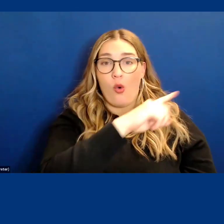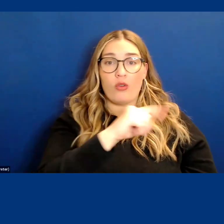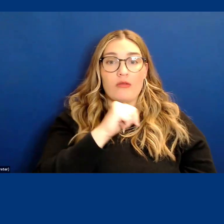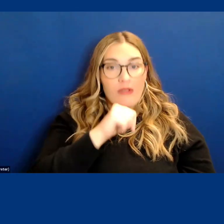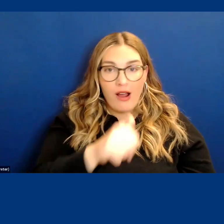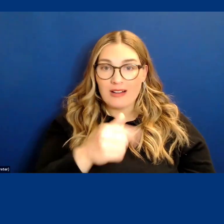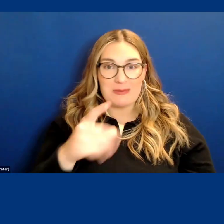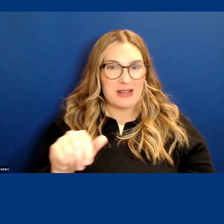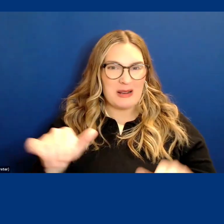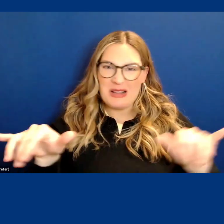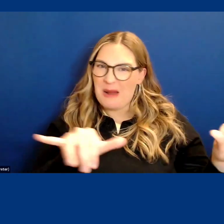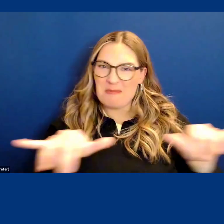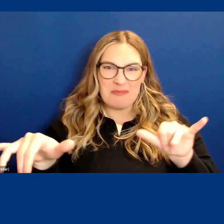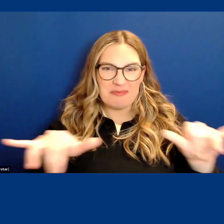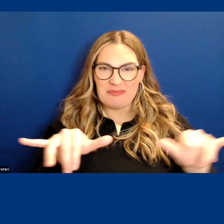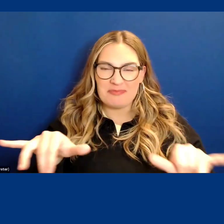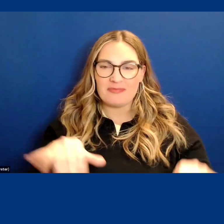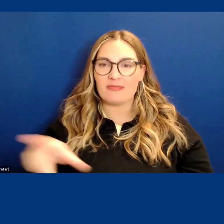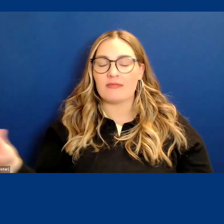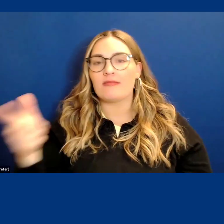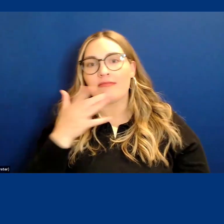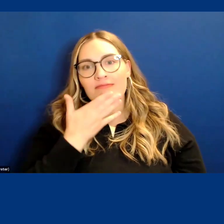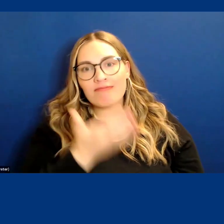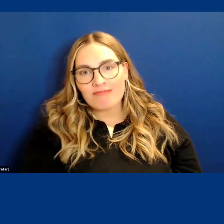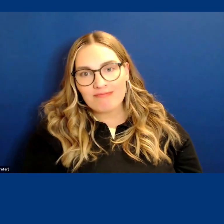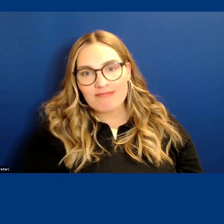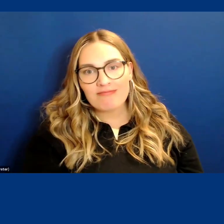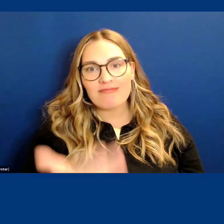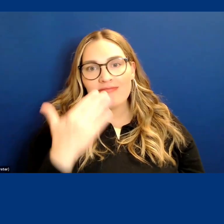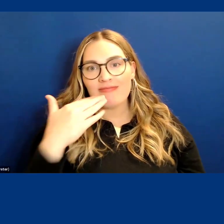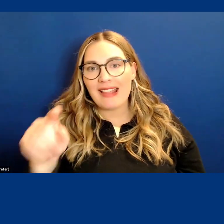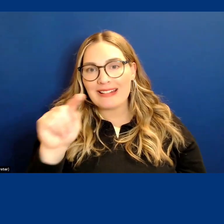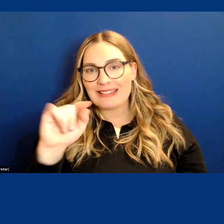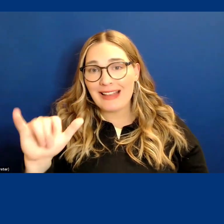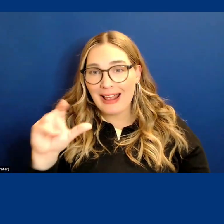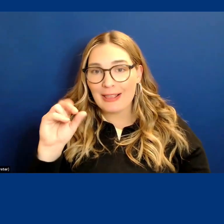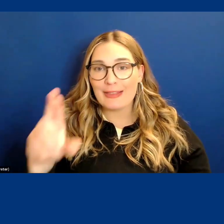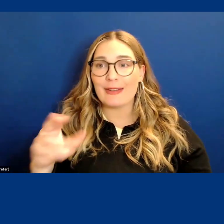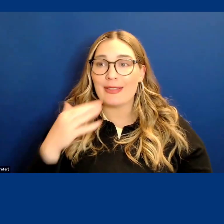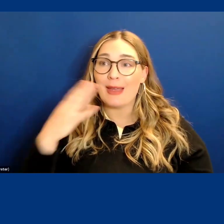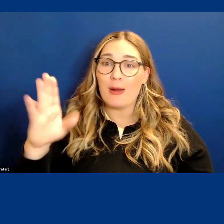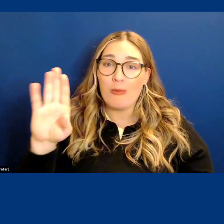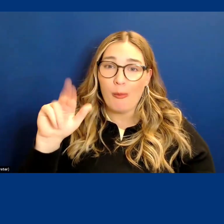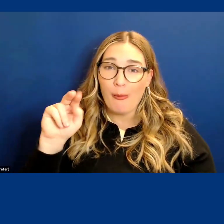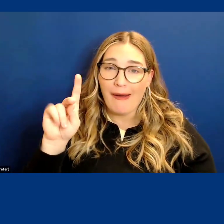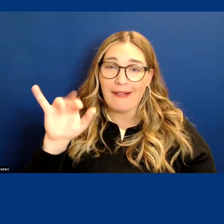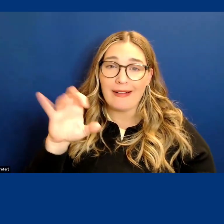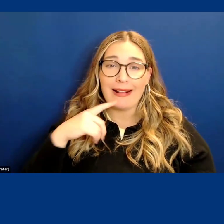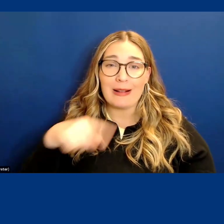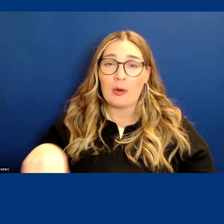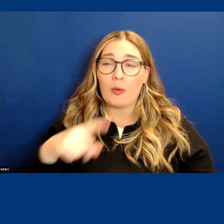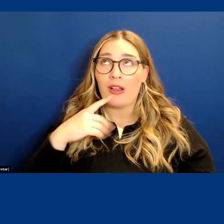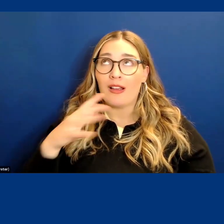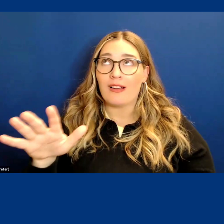Thank you so much. And thank you, Taylor. Thank you, Brandie. This has been a phenomenal hour.